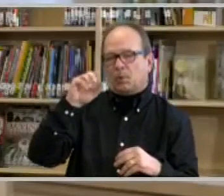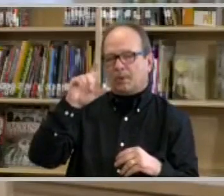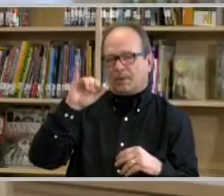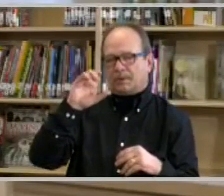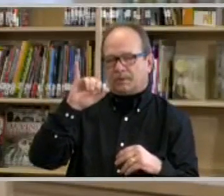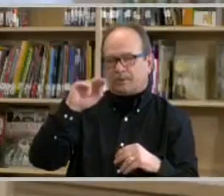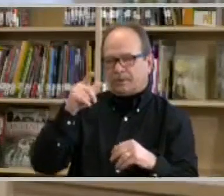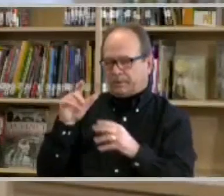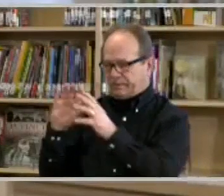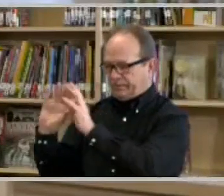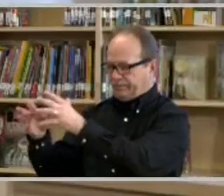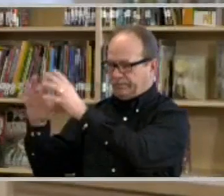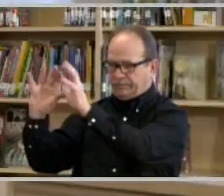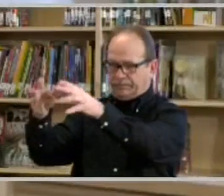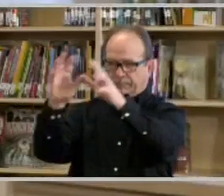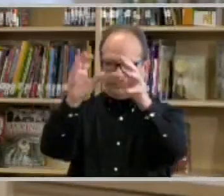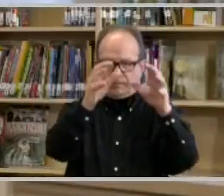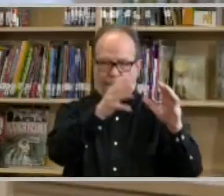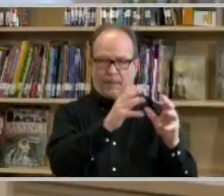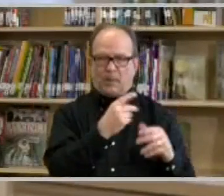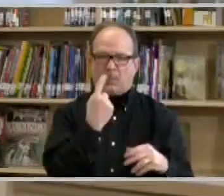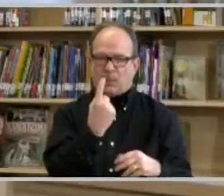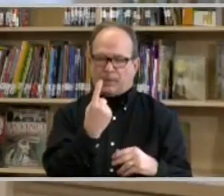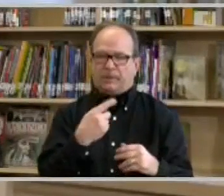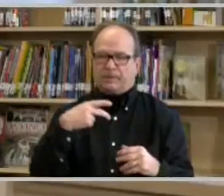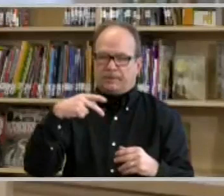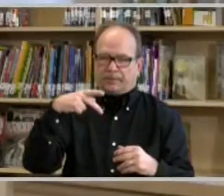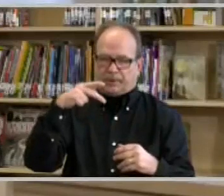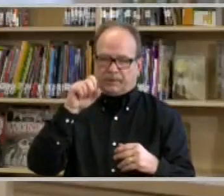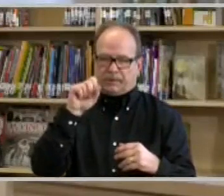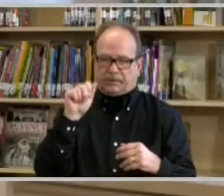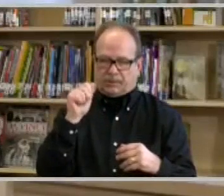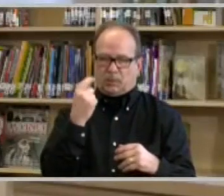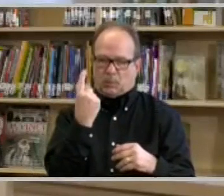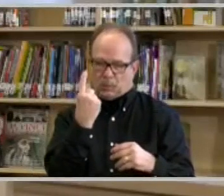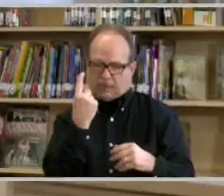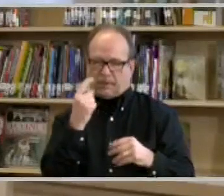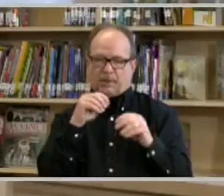GOING TO HAVE A CAPTAIN IN